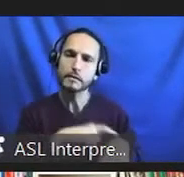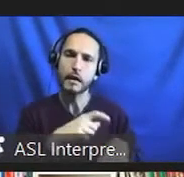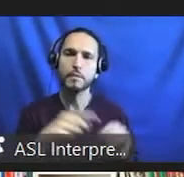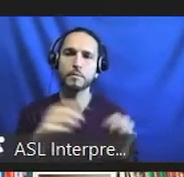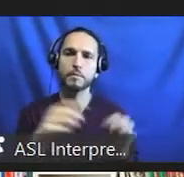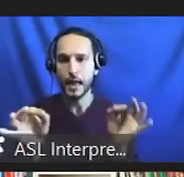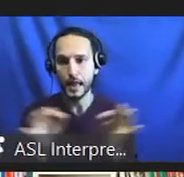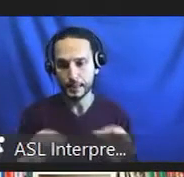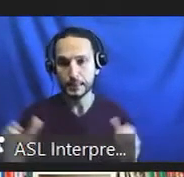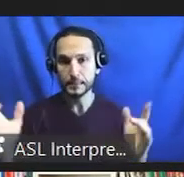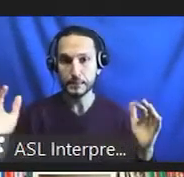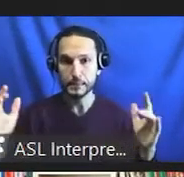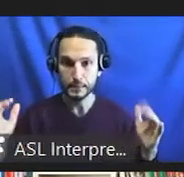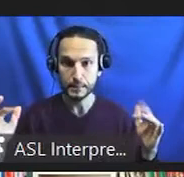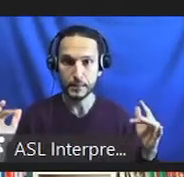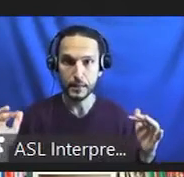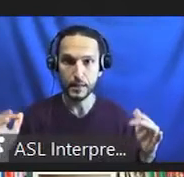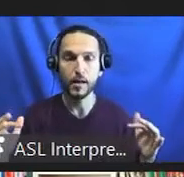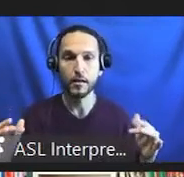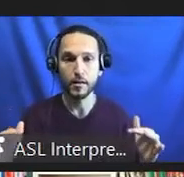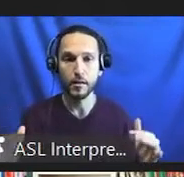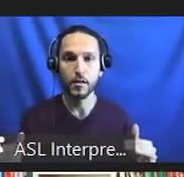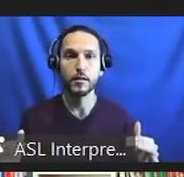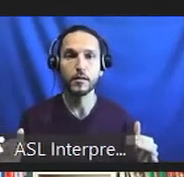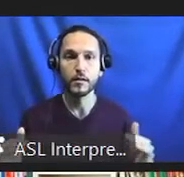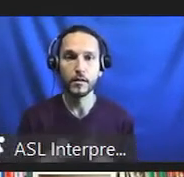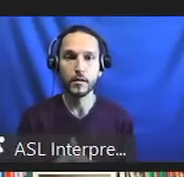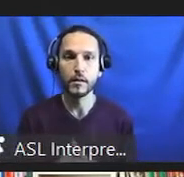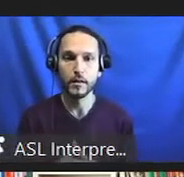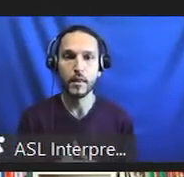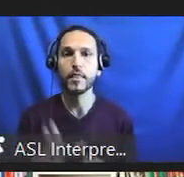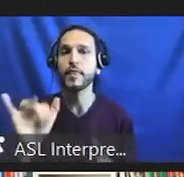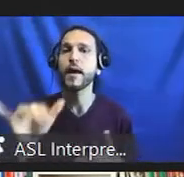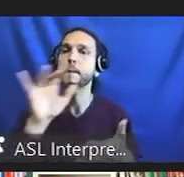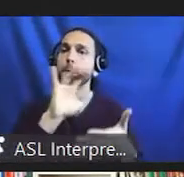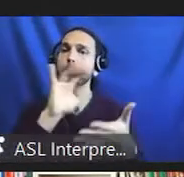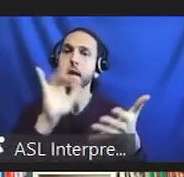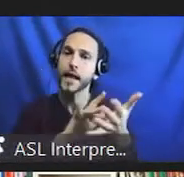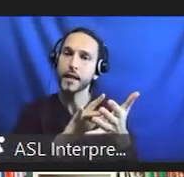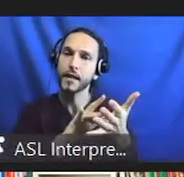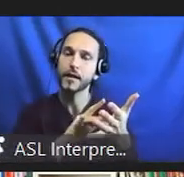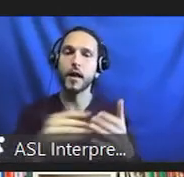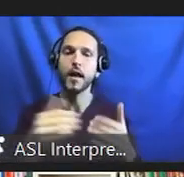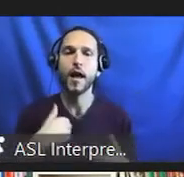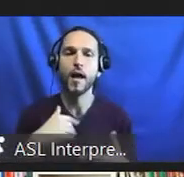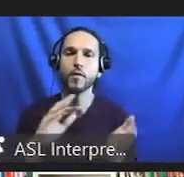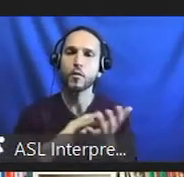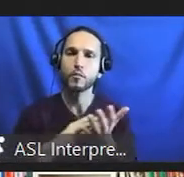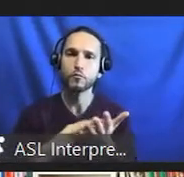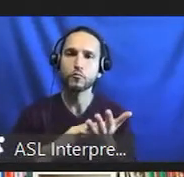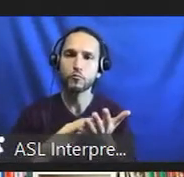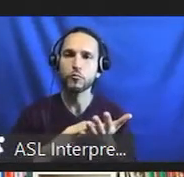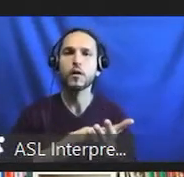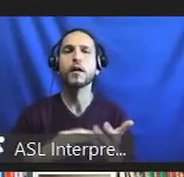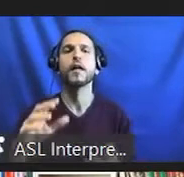And then if you go a little further down, in the middle, it also includes Braille materials and displays.